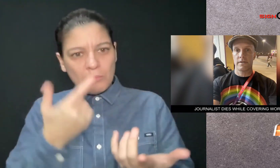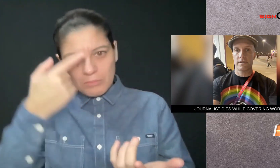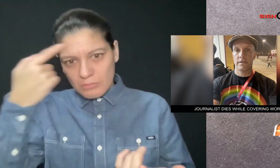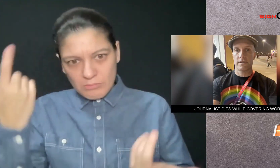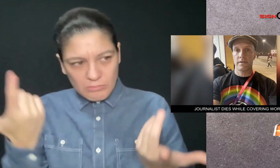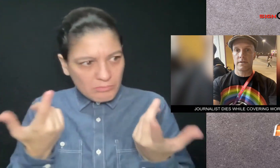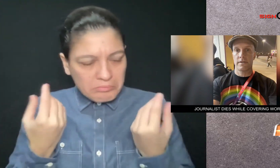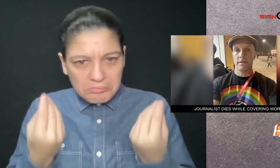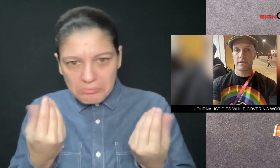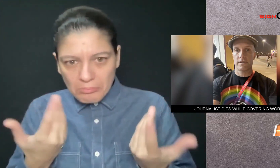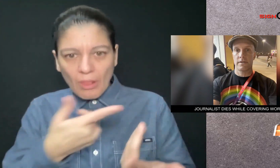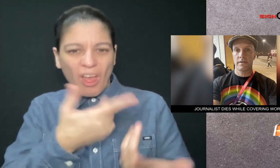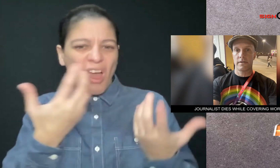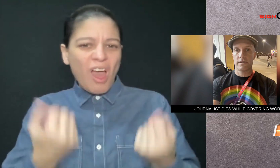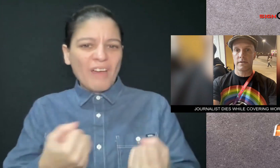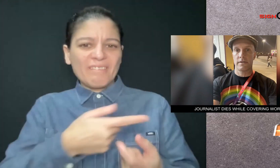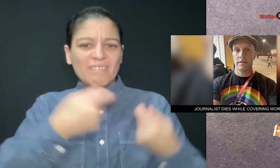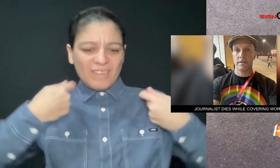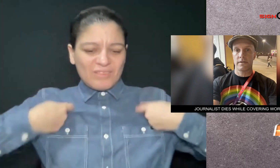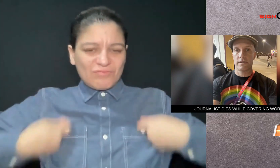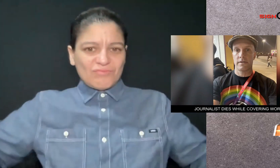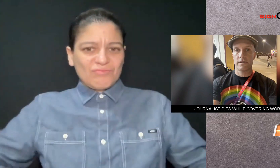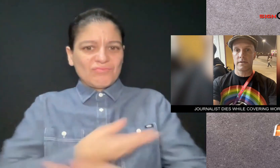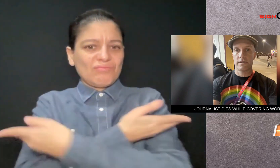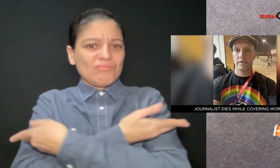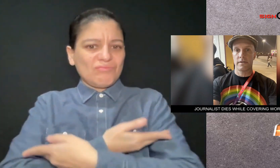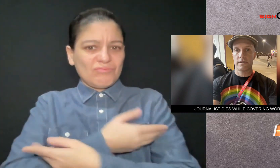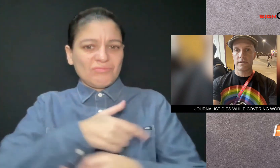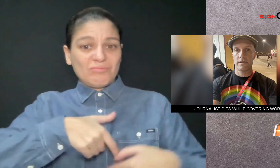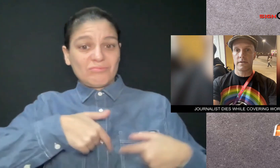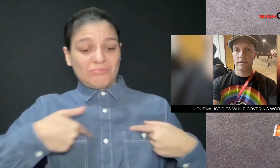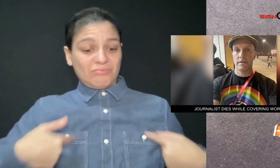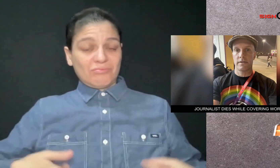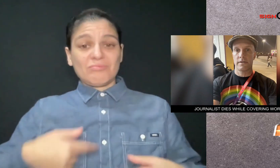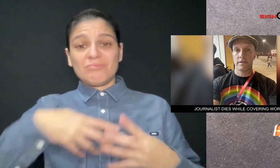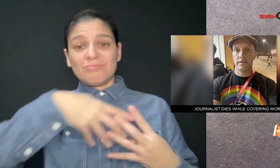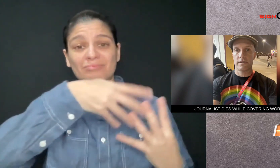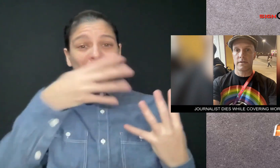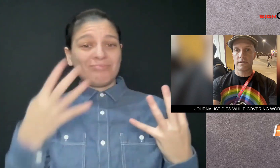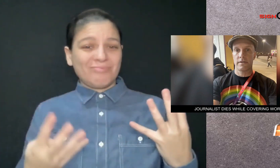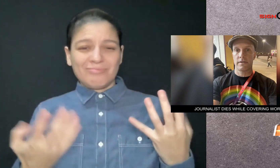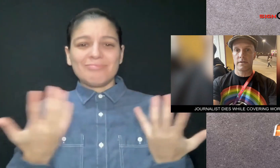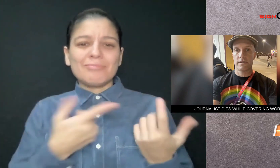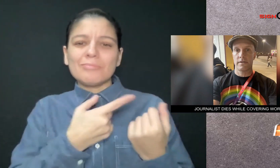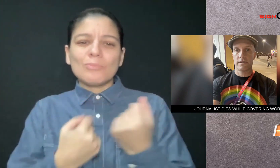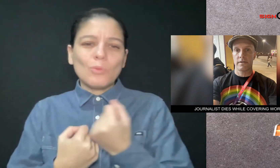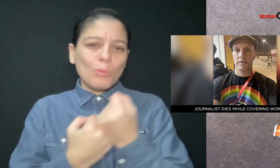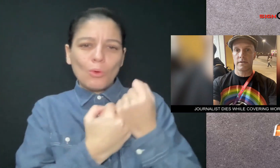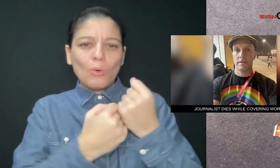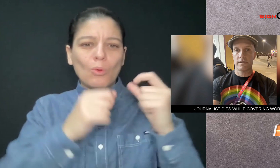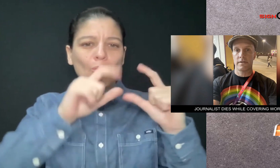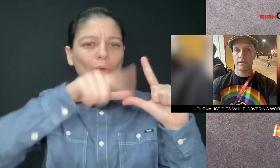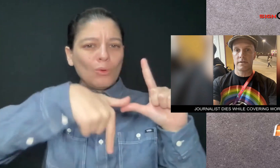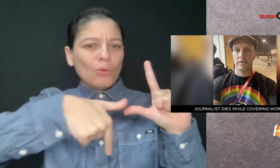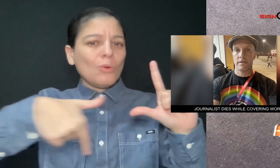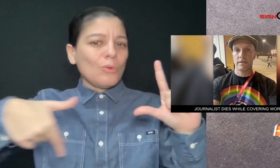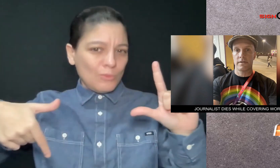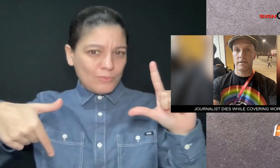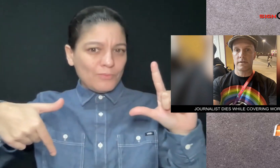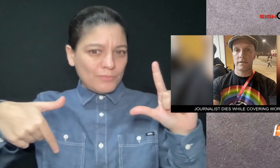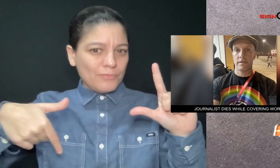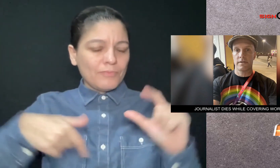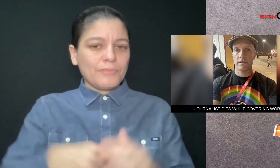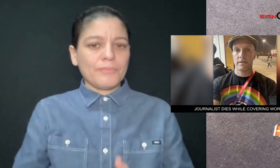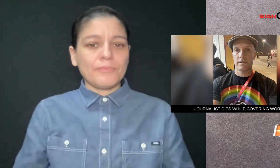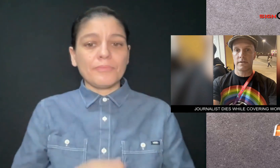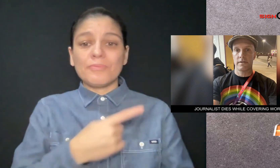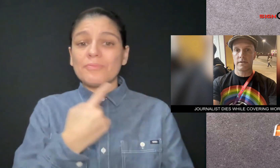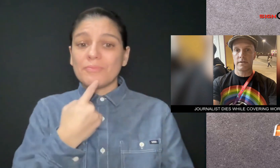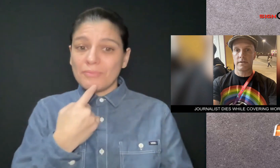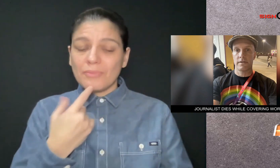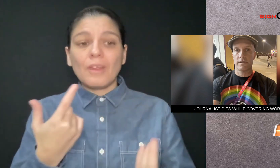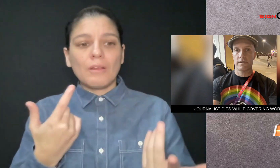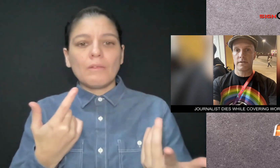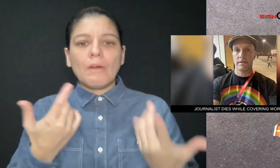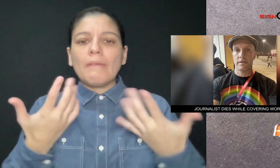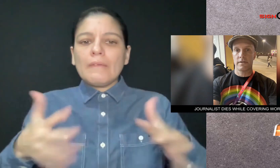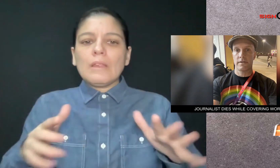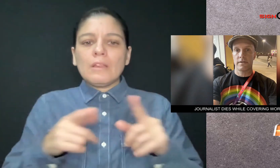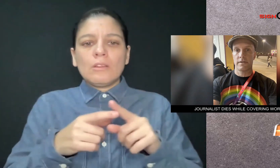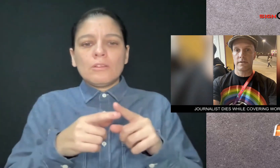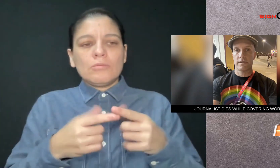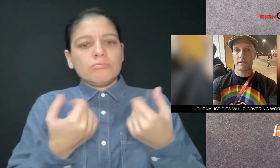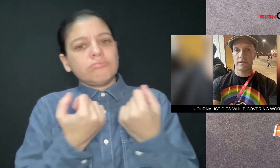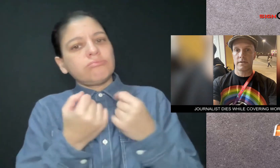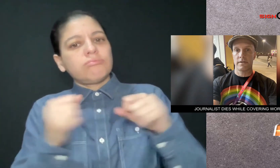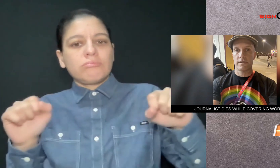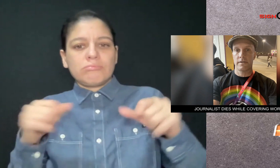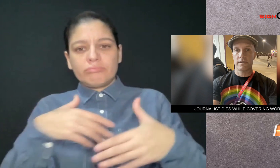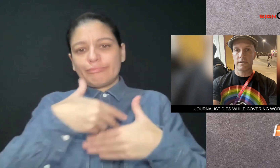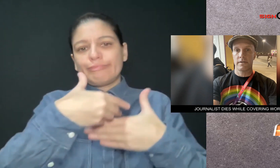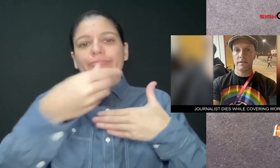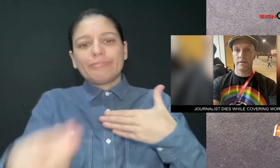at the World Cup because he wore a rainbow T-shirt in support of the LGBTQ community